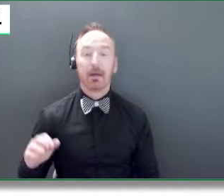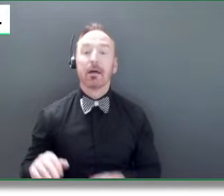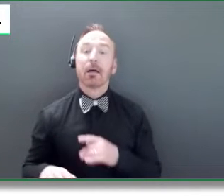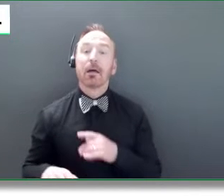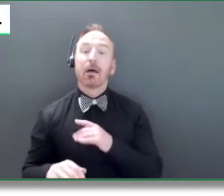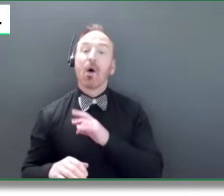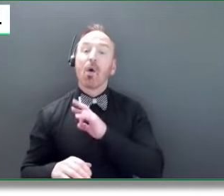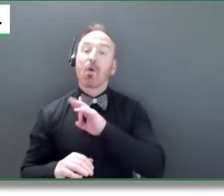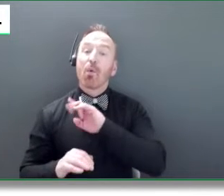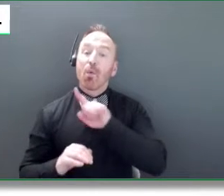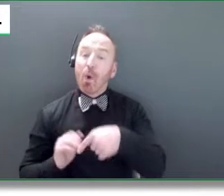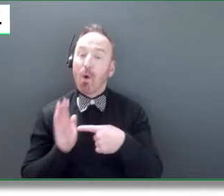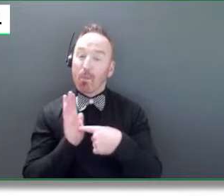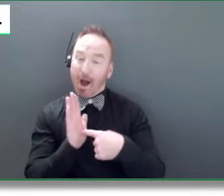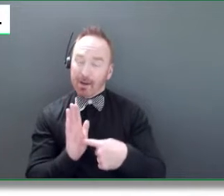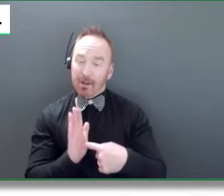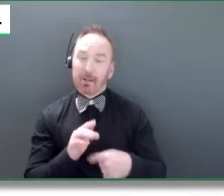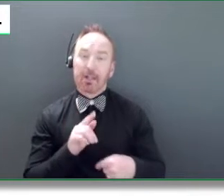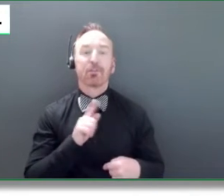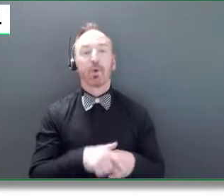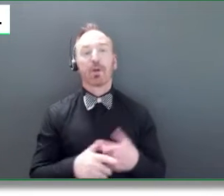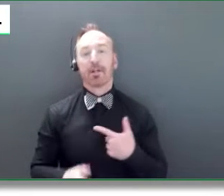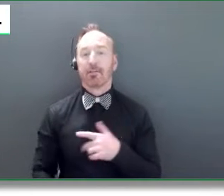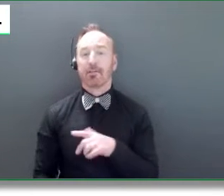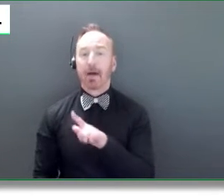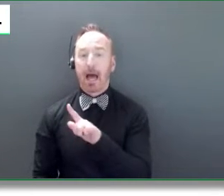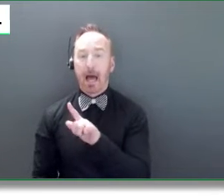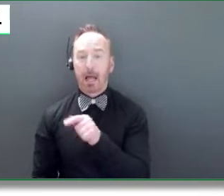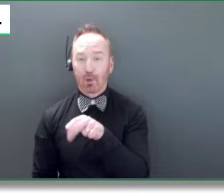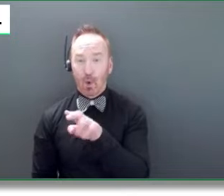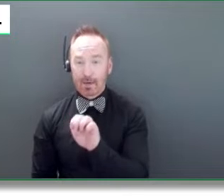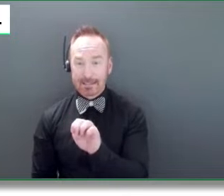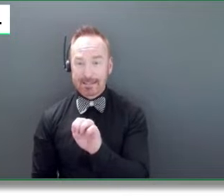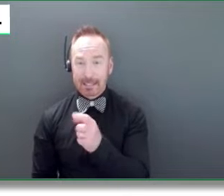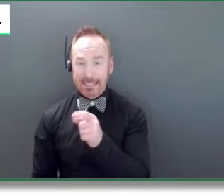examples of people like Lawrence Gunther going to parks may encourage others to